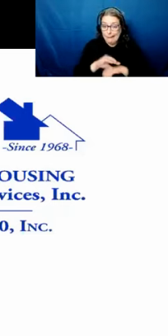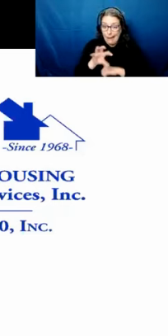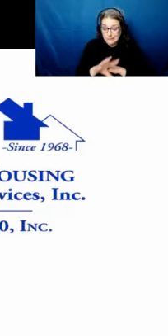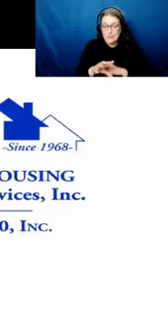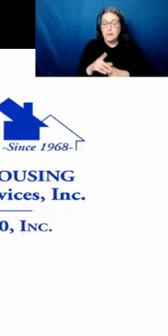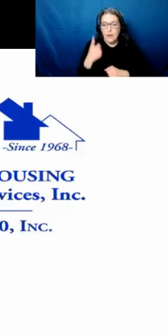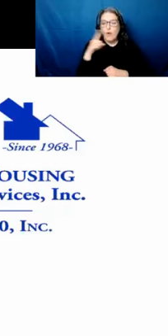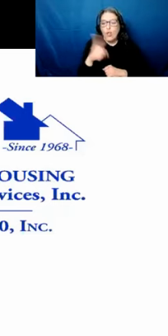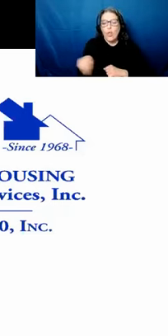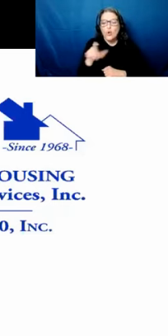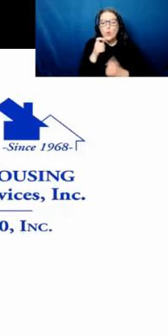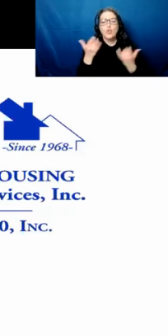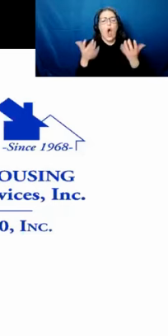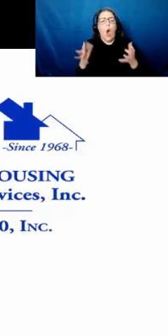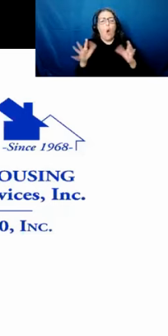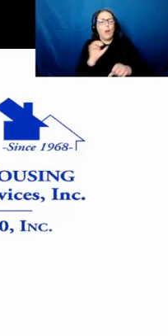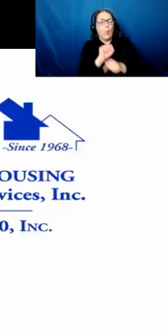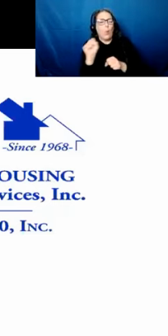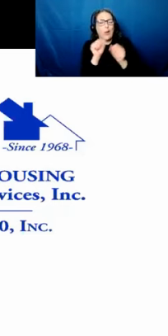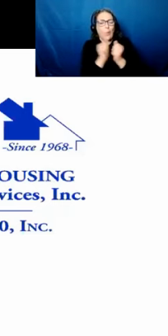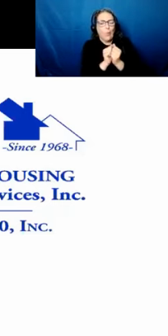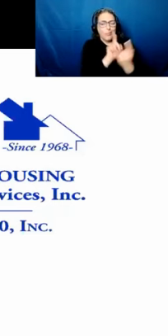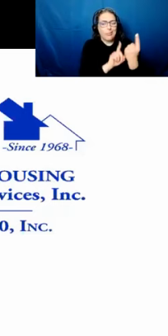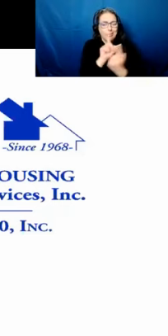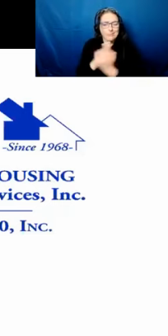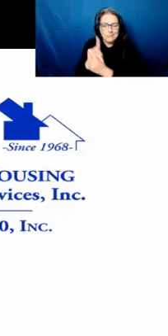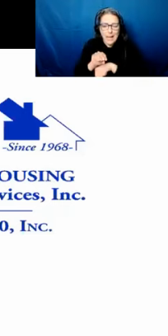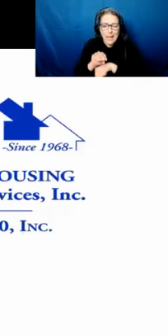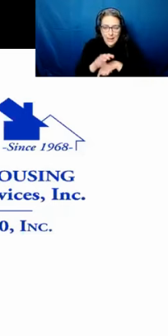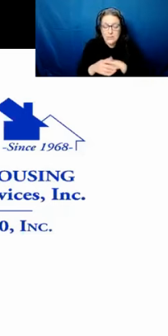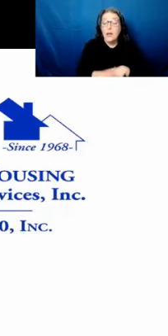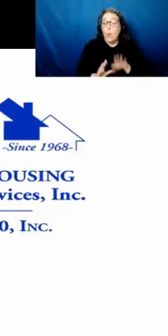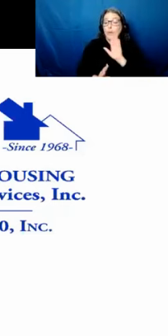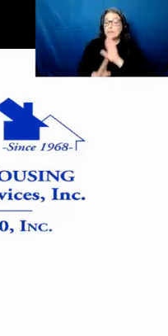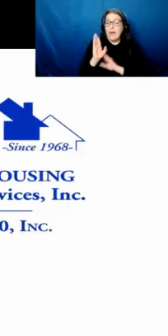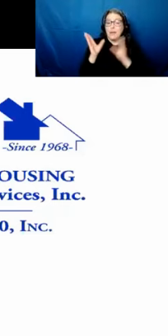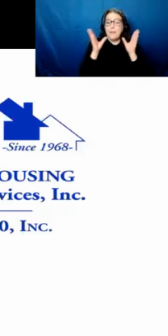Speaker earning thank you so much, Jim. Next up we have the home ownership counseling program through family housing advisory services, and I believe done done mack.